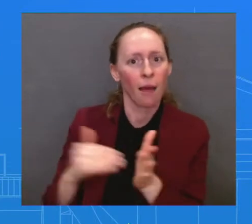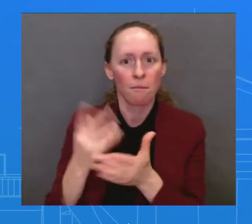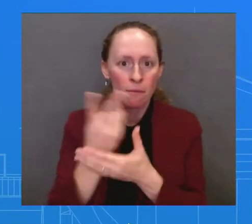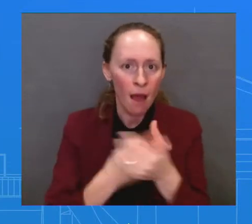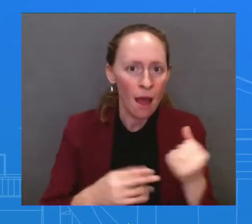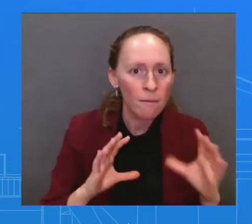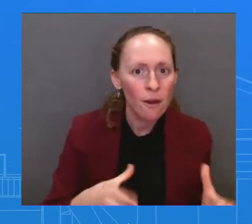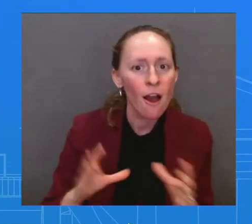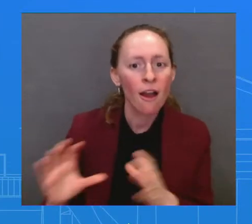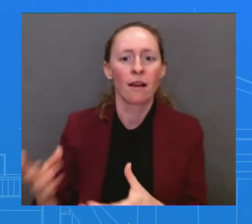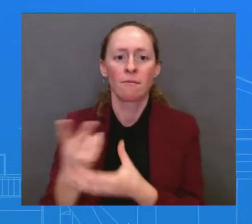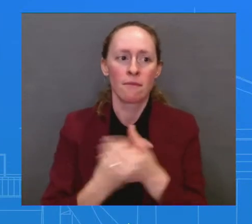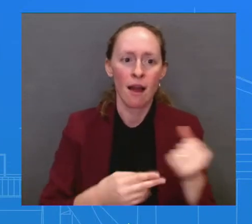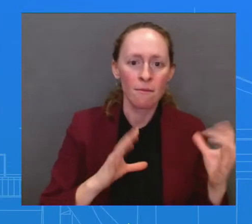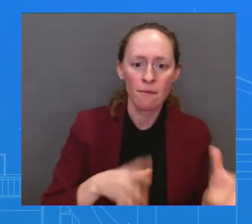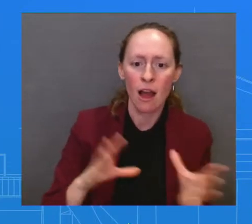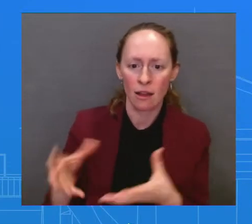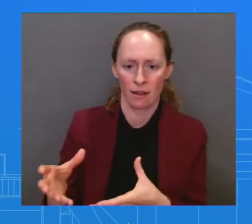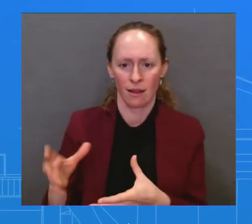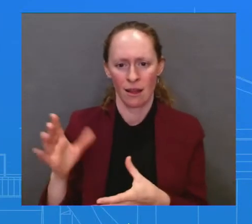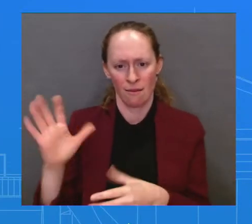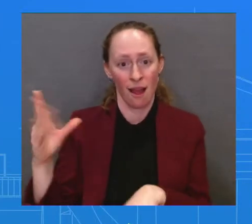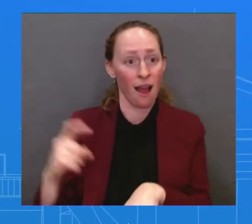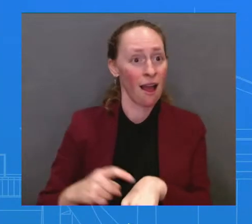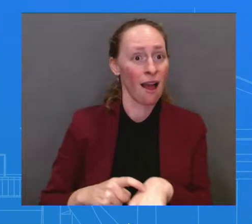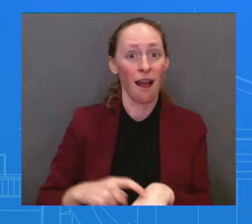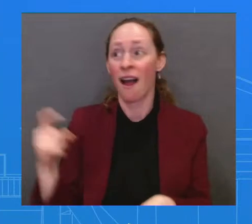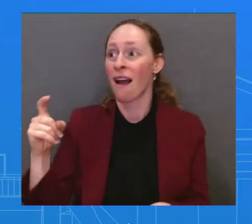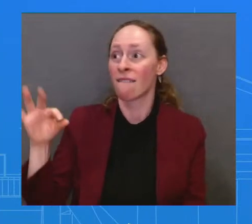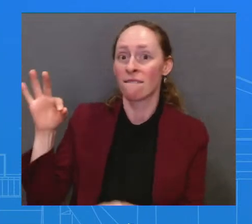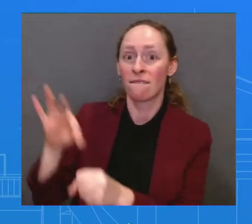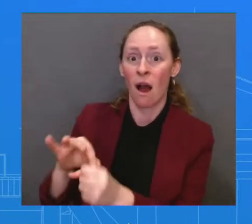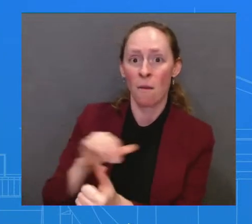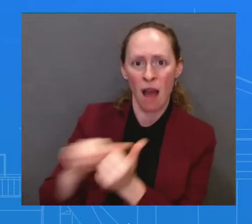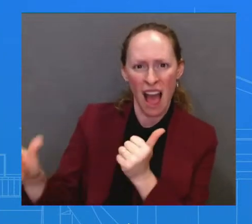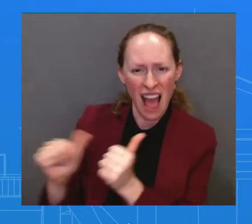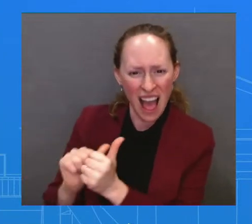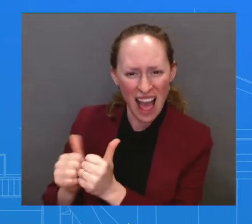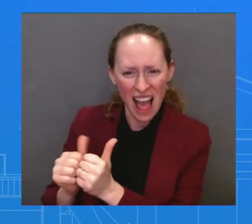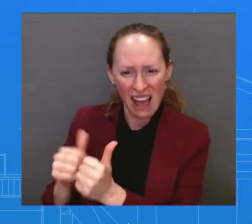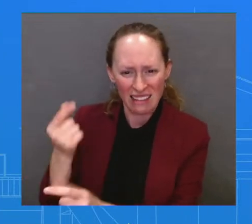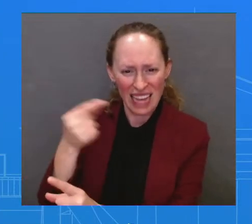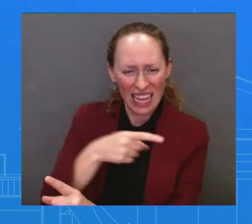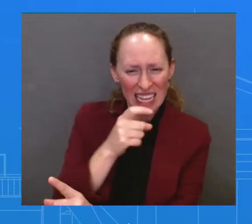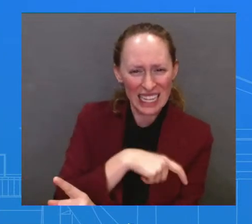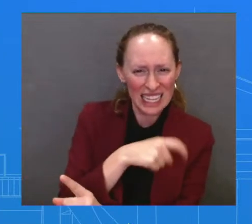Mr. Sullivan: In a way, that's above my paygrade because that involves questions related to the entire budget,